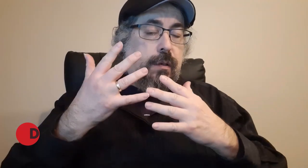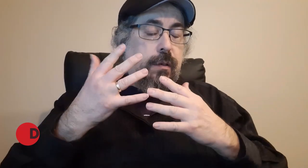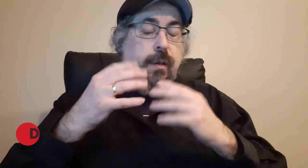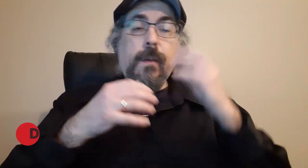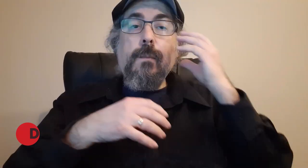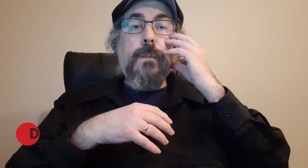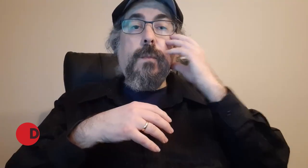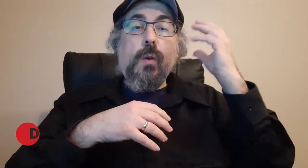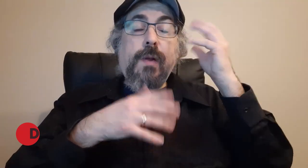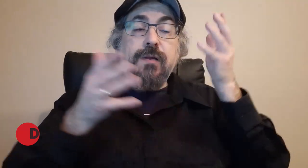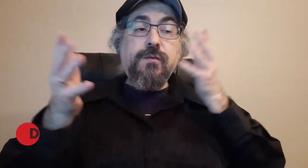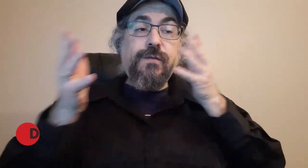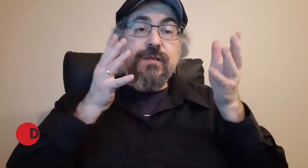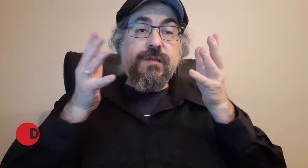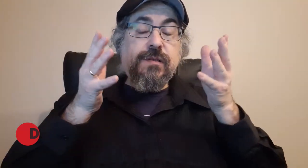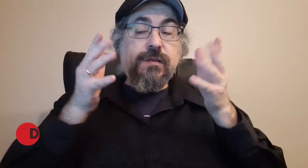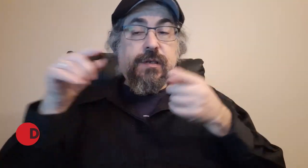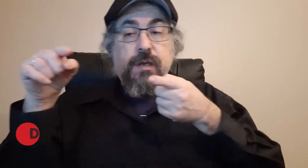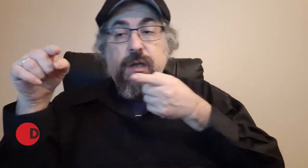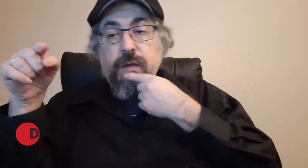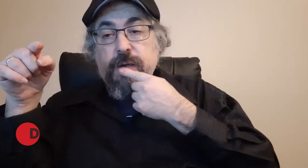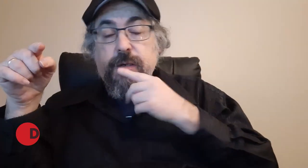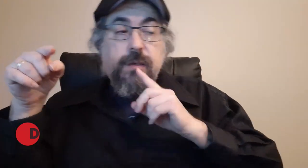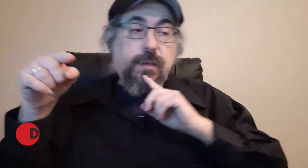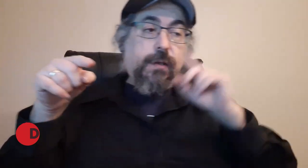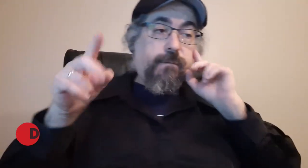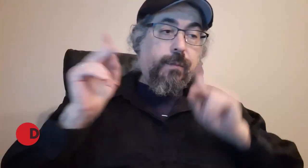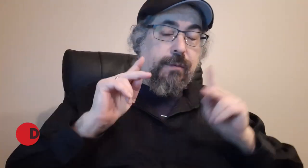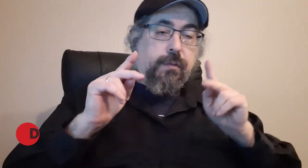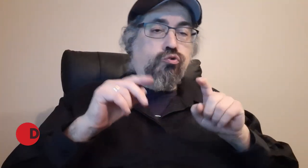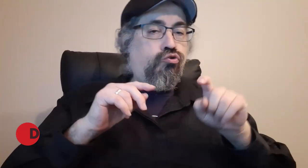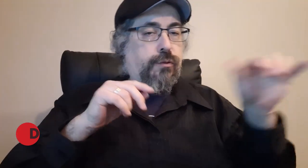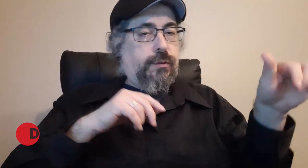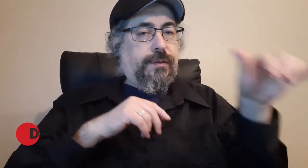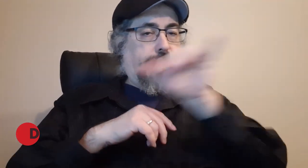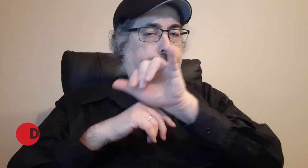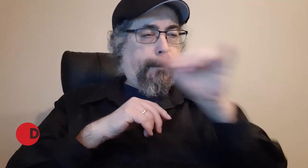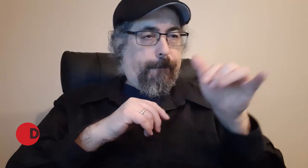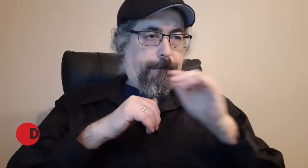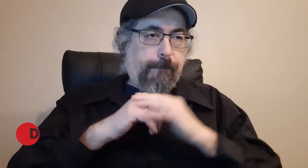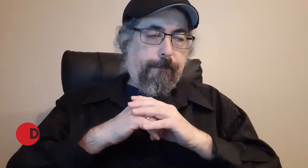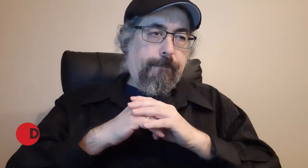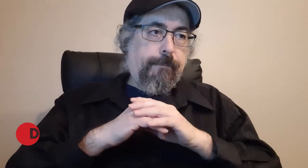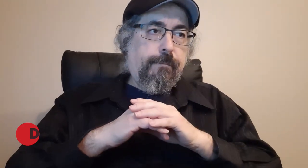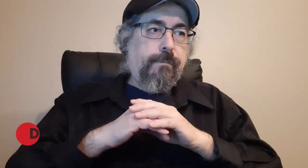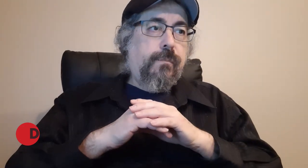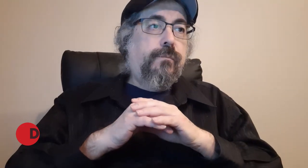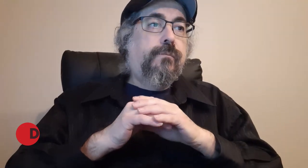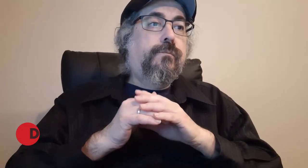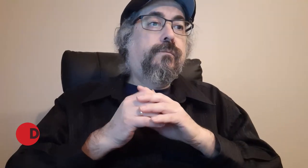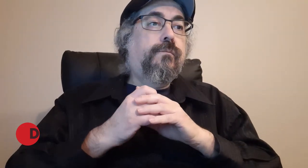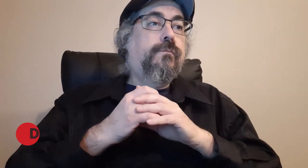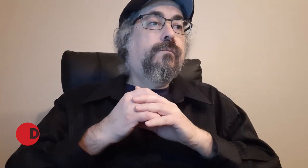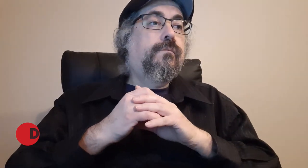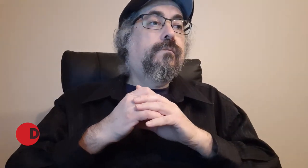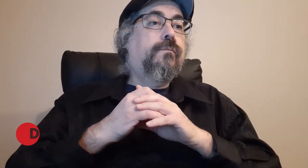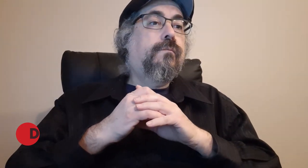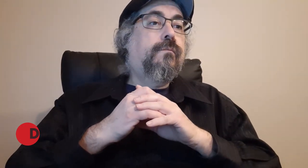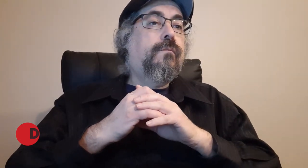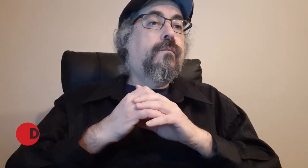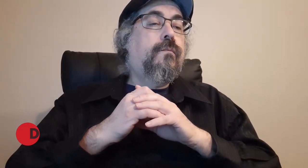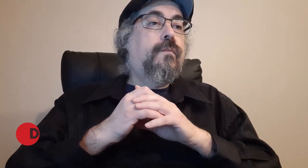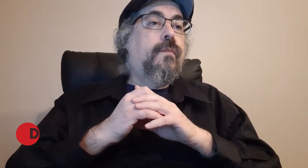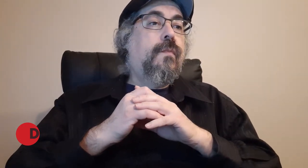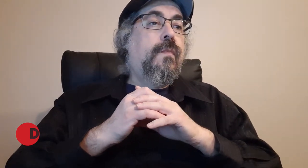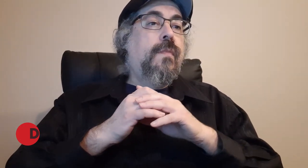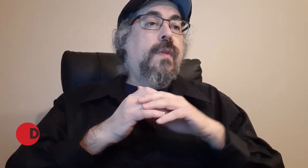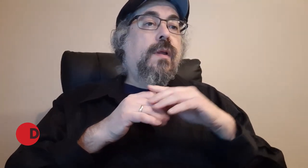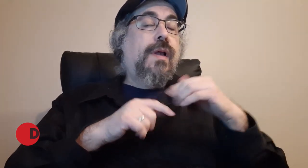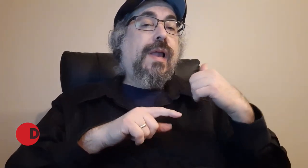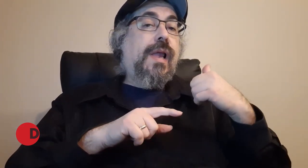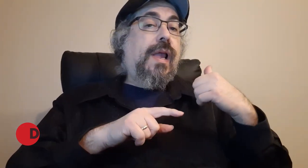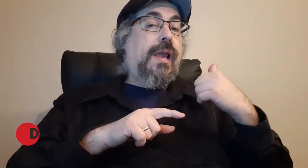mobile services for hearing and Deaf consumers should be the same.